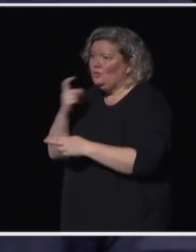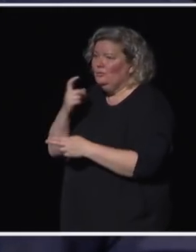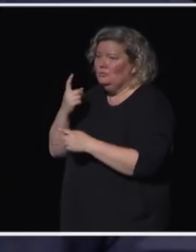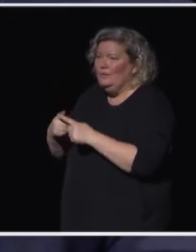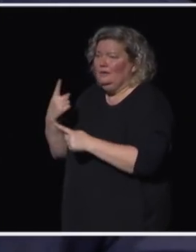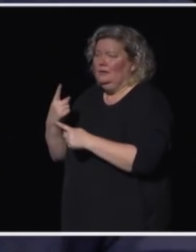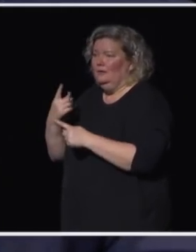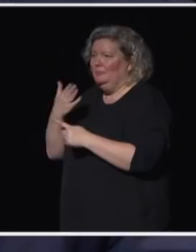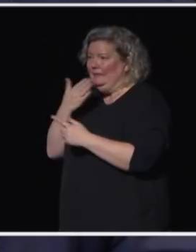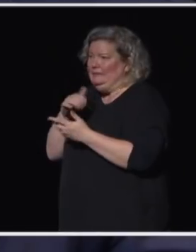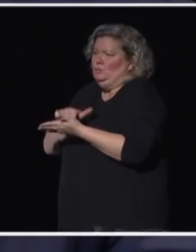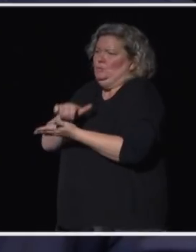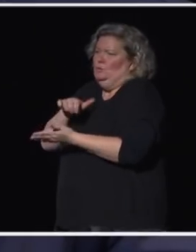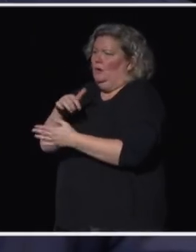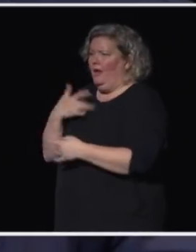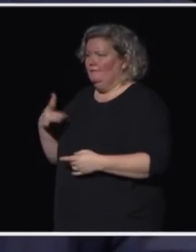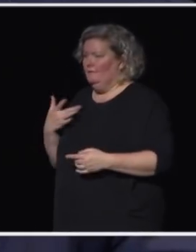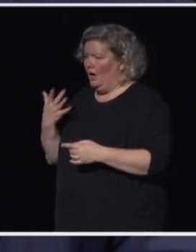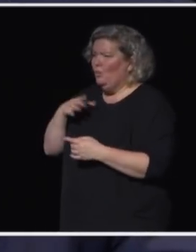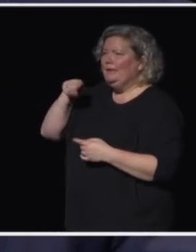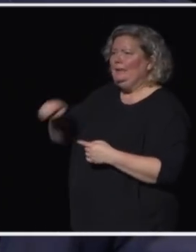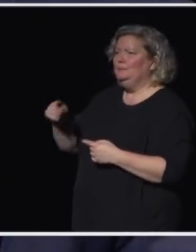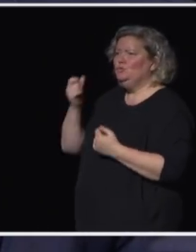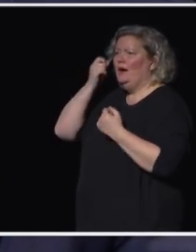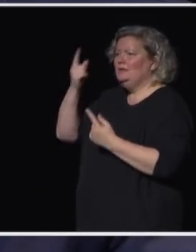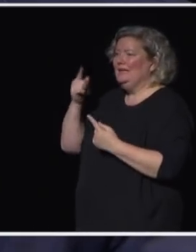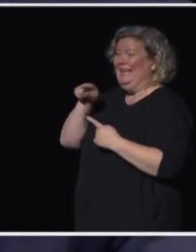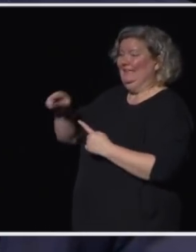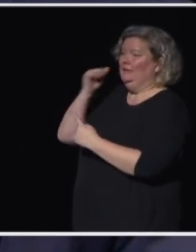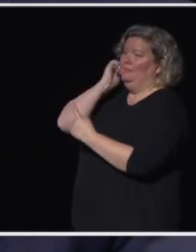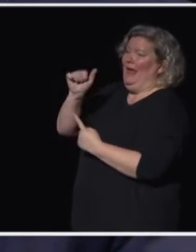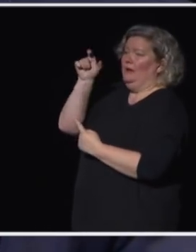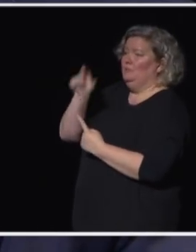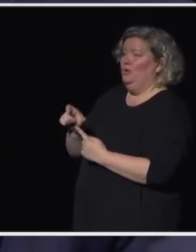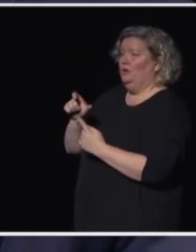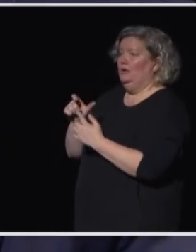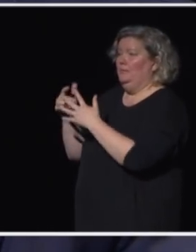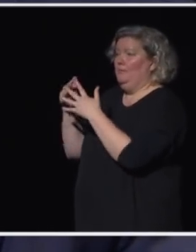And then I wanted to understand why it was that he as a black person in America, why that was more